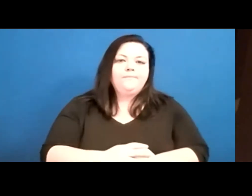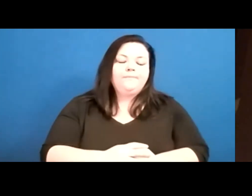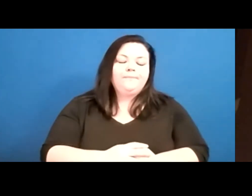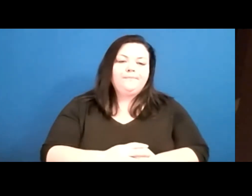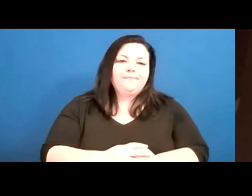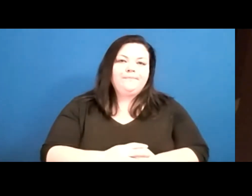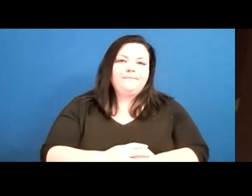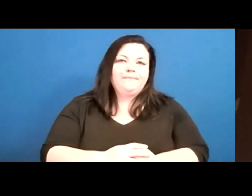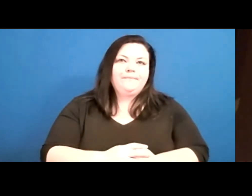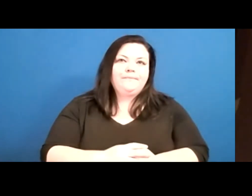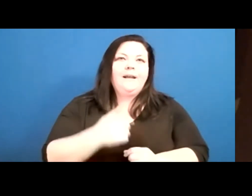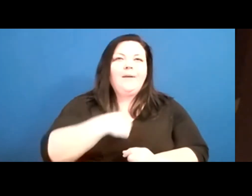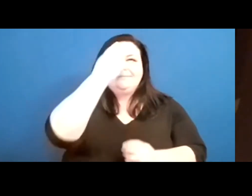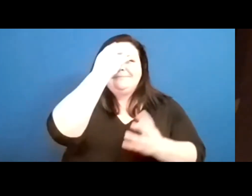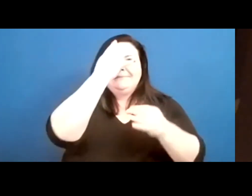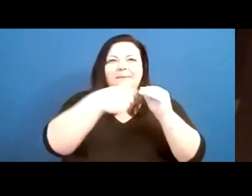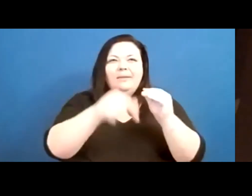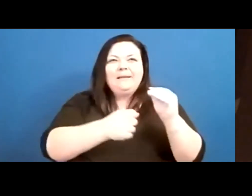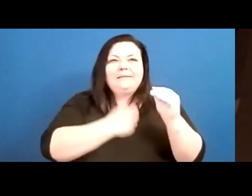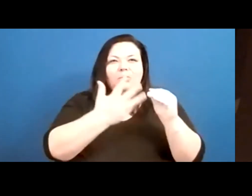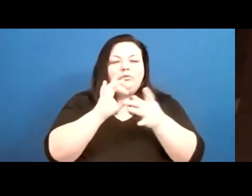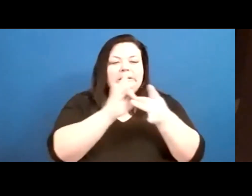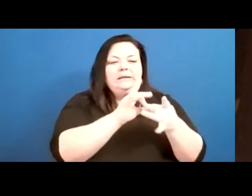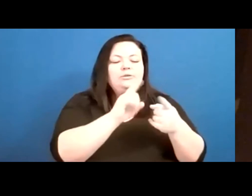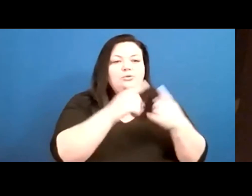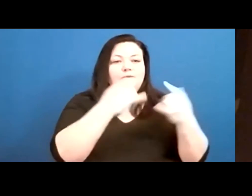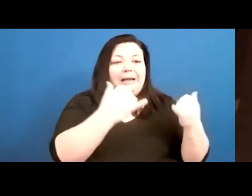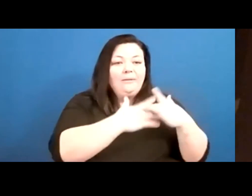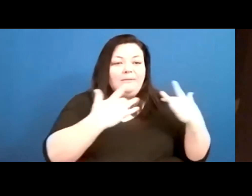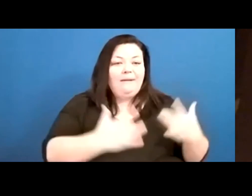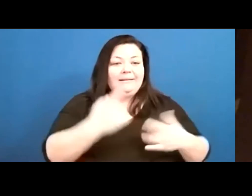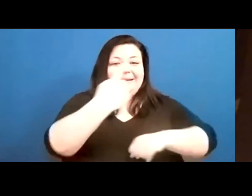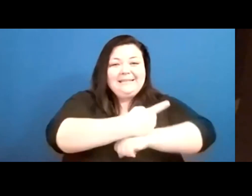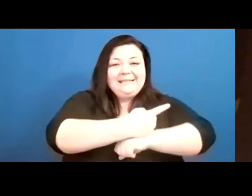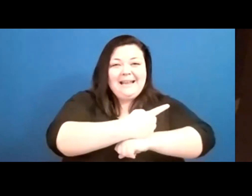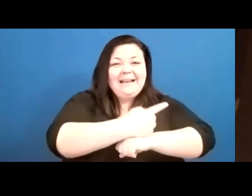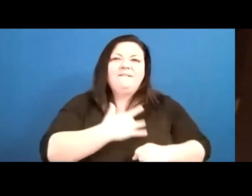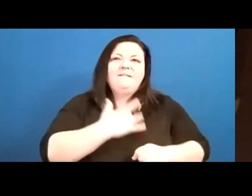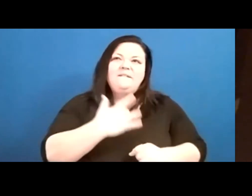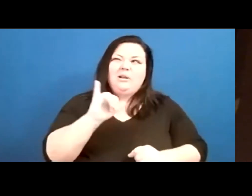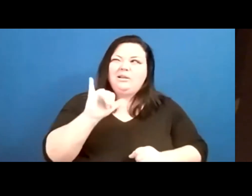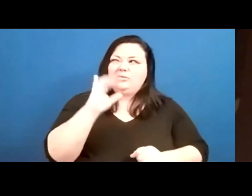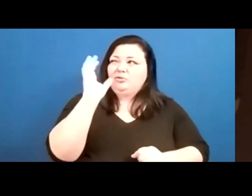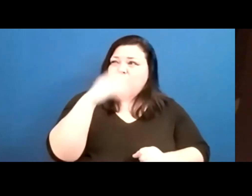was thinking about this poem in relation to the fact that it's Valentine's Day and I felt a little strange, uh, reading it.